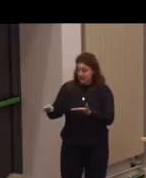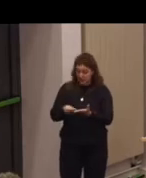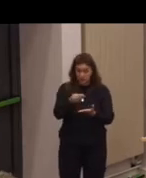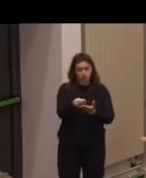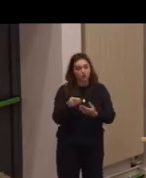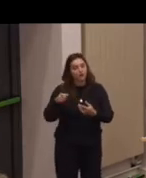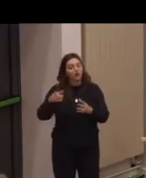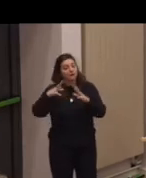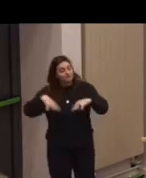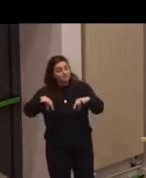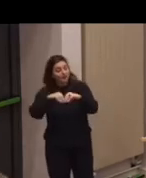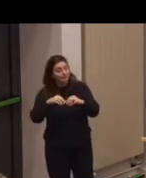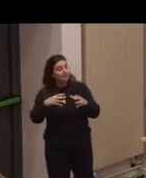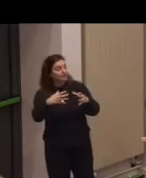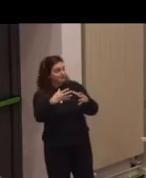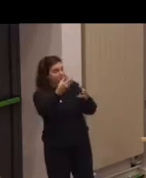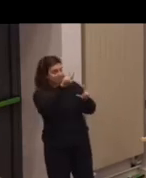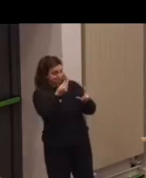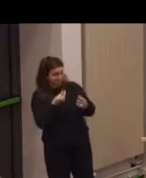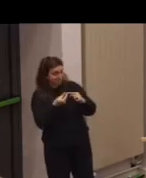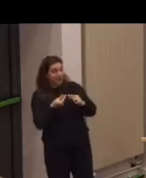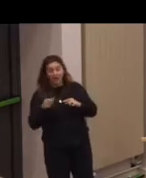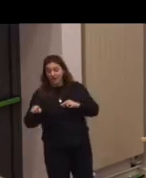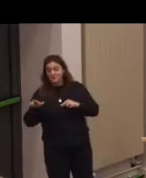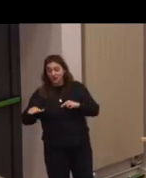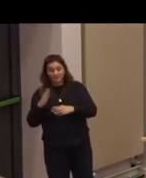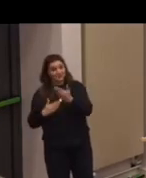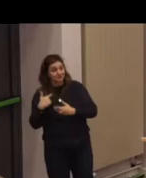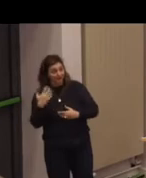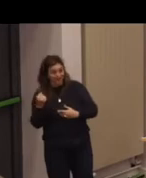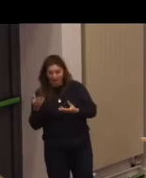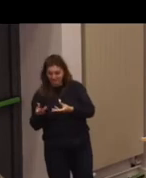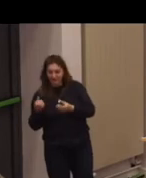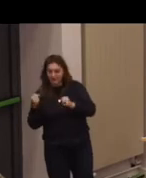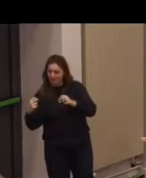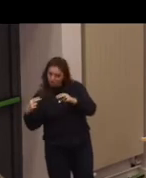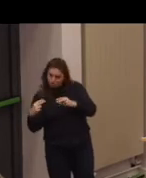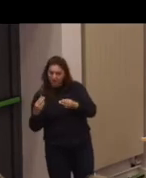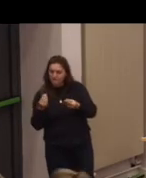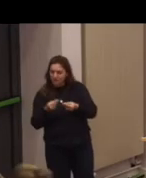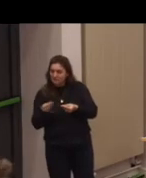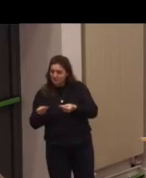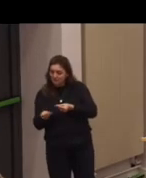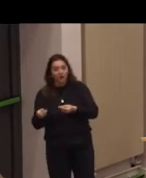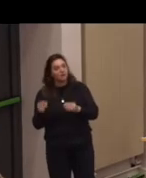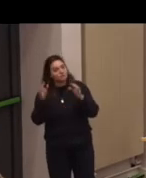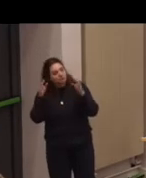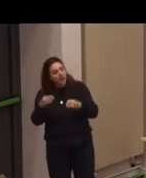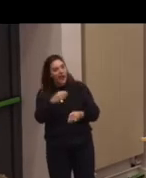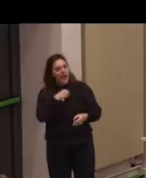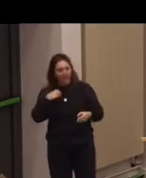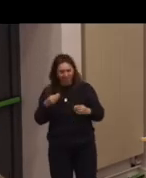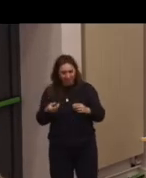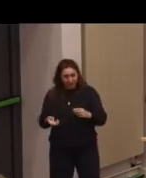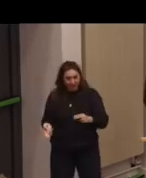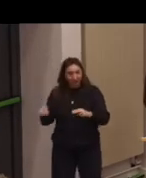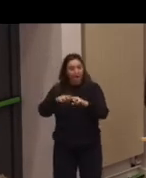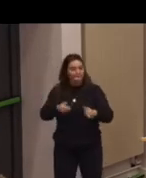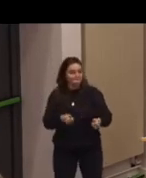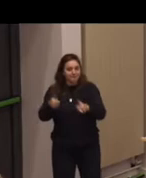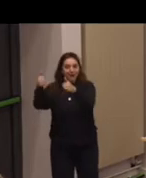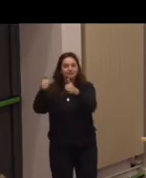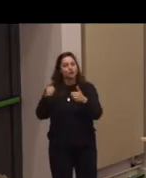with children with disabilities who were participating. I believe the final example is again a very